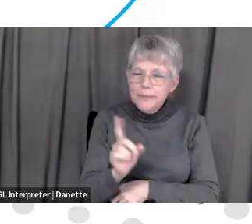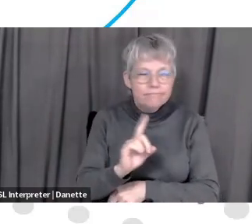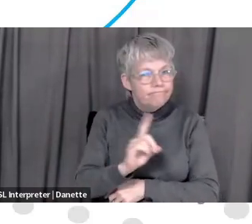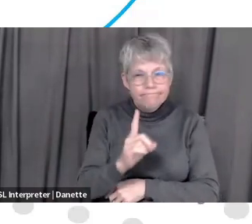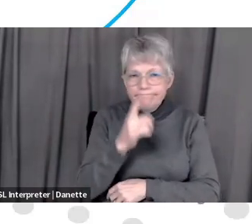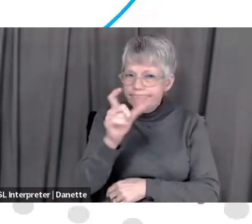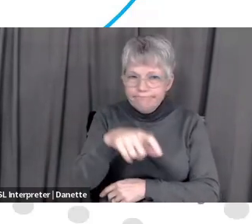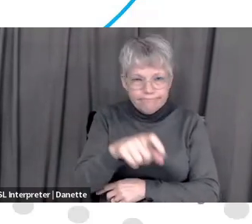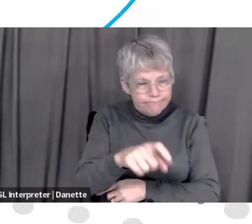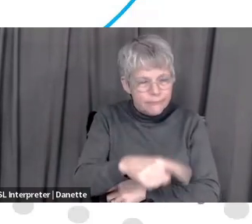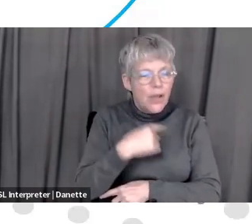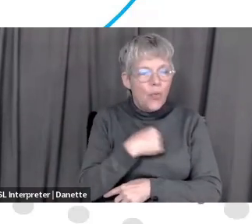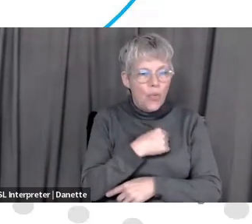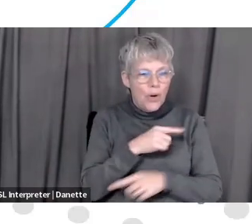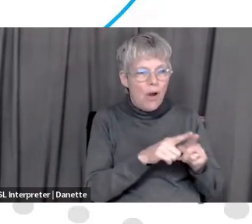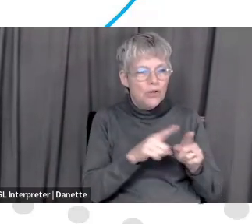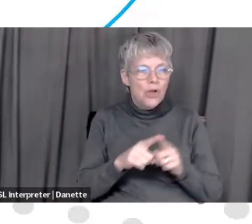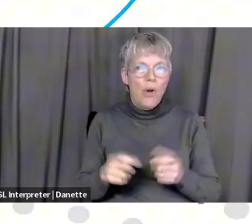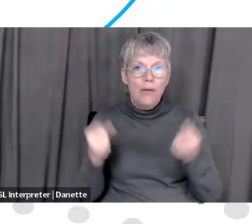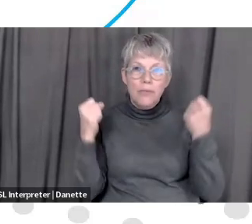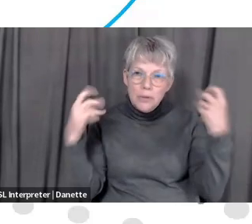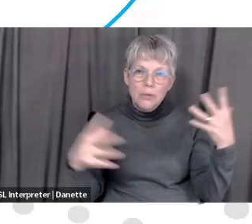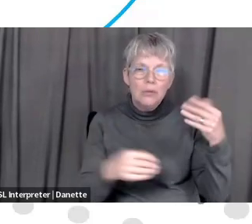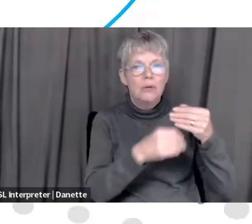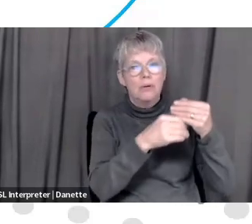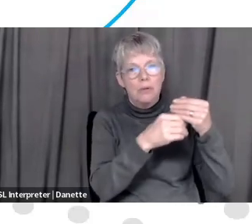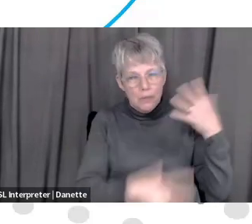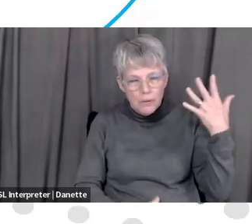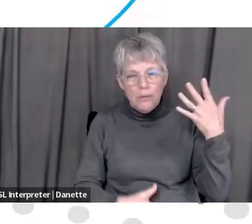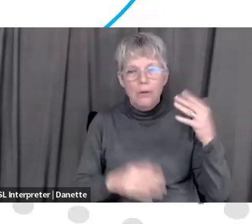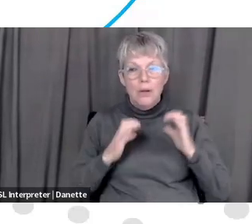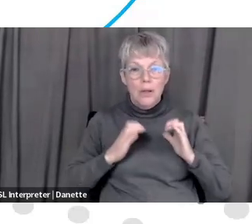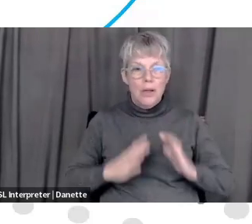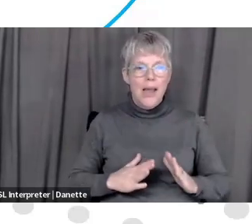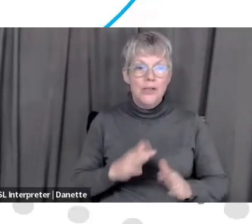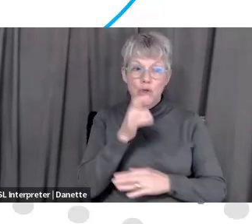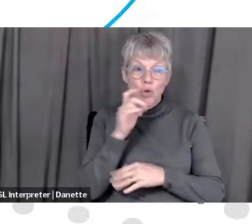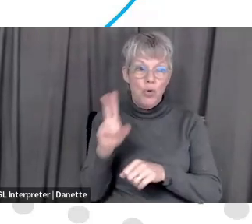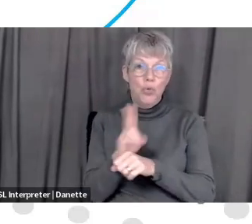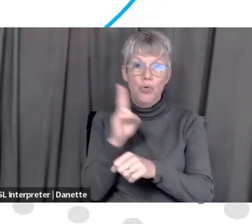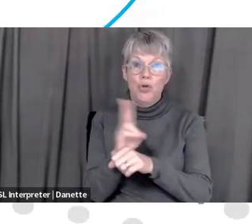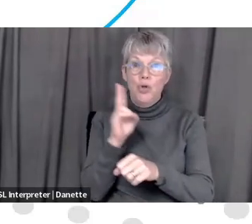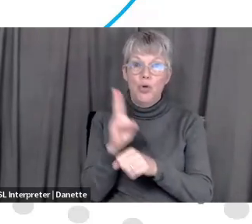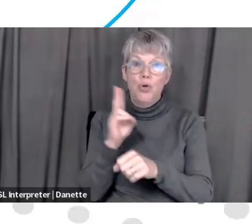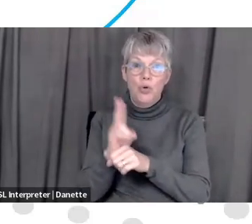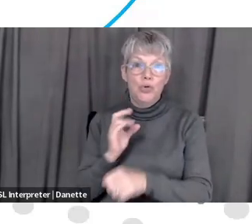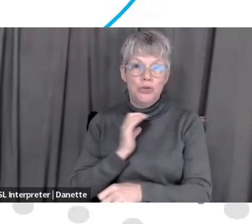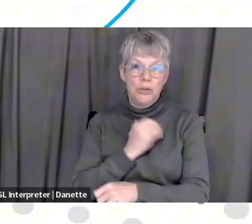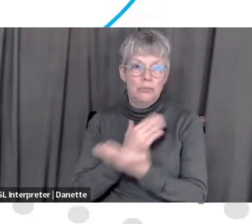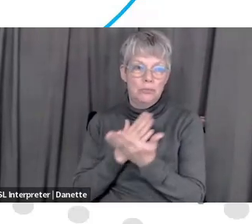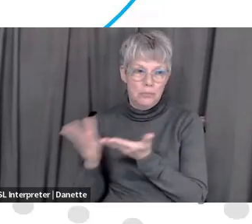It is all provided. We also have an unlimited number of clients who are able to utilize this as well.